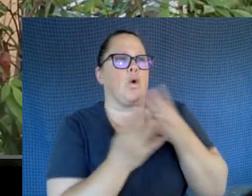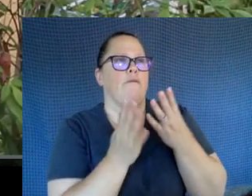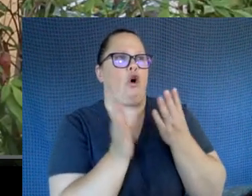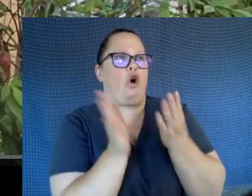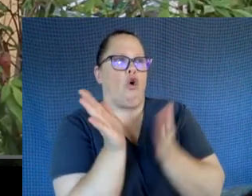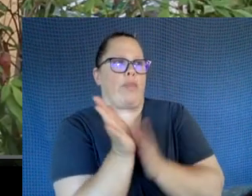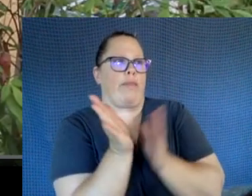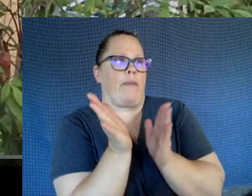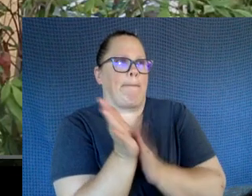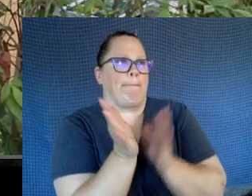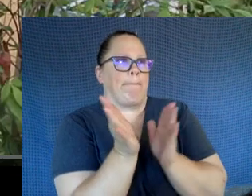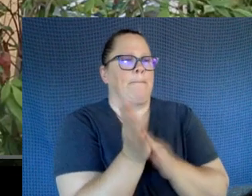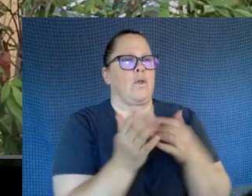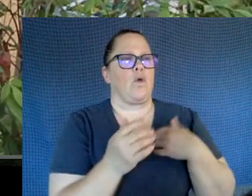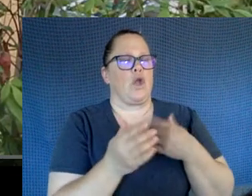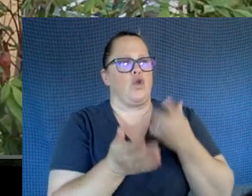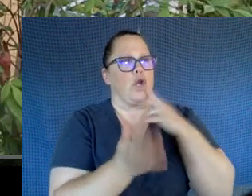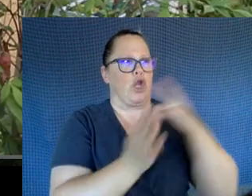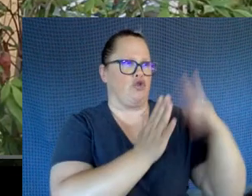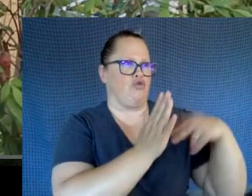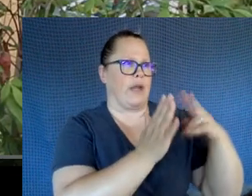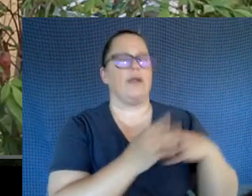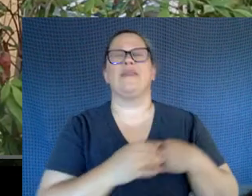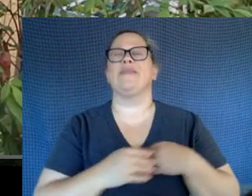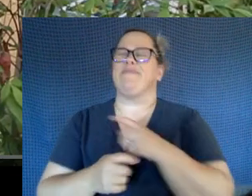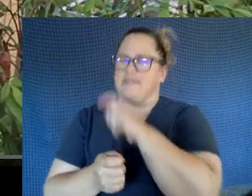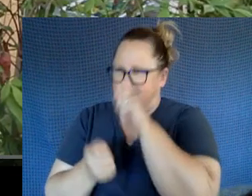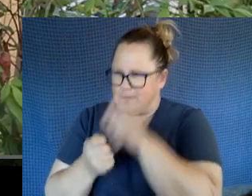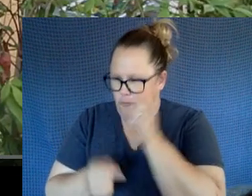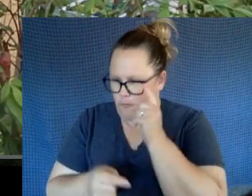think? Exactly it's almost like it says. Sings to you.